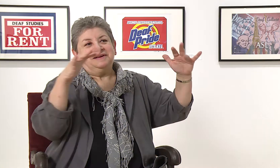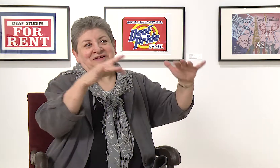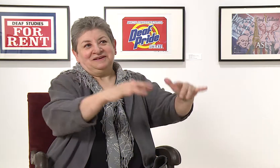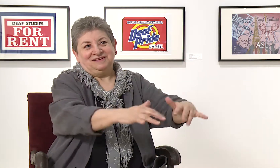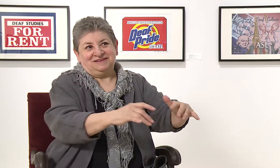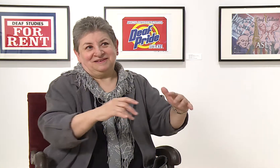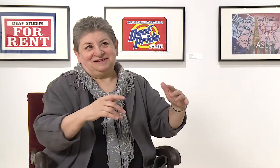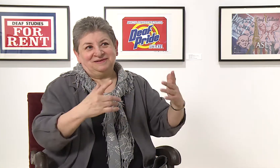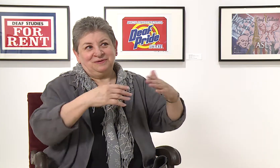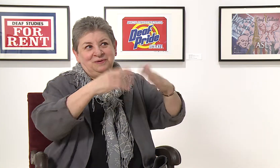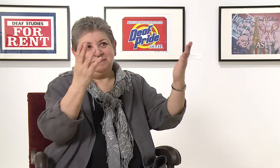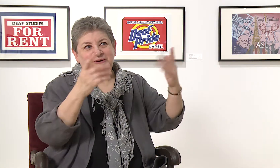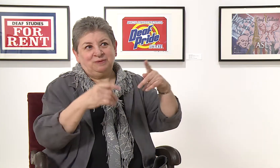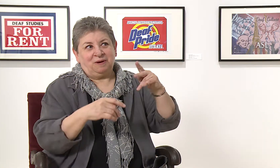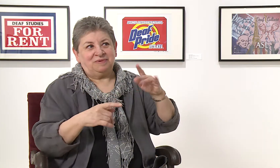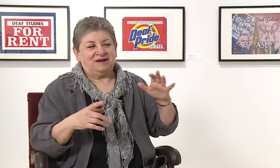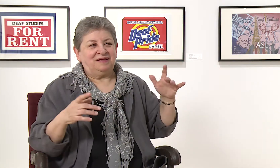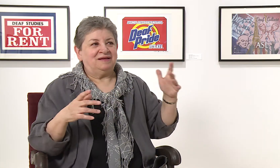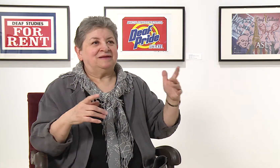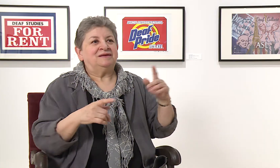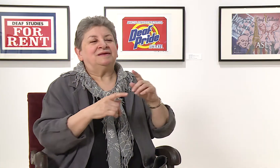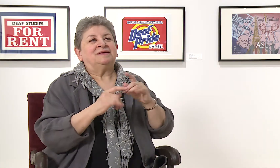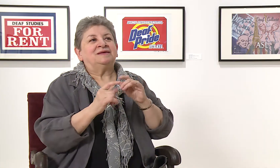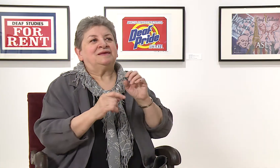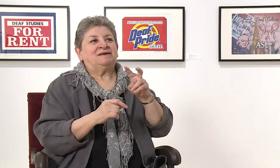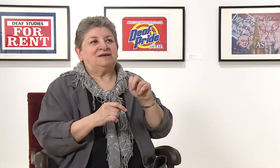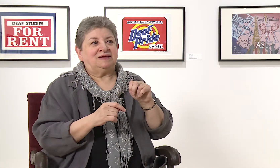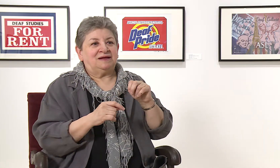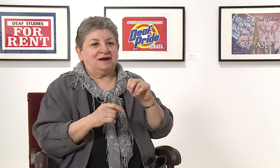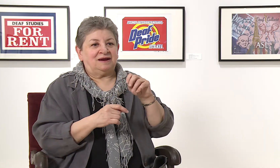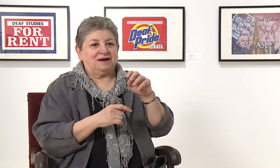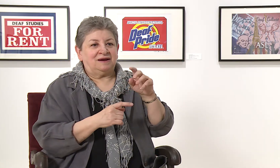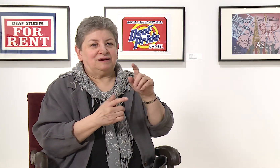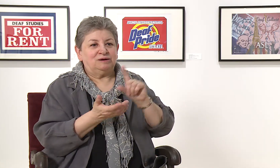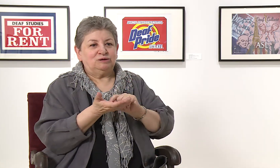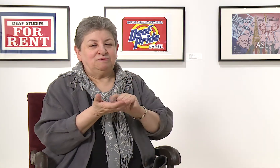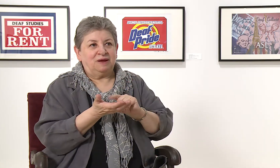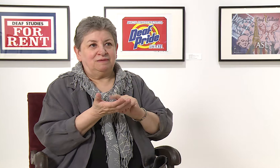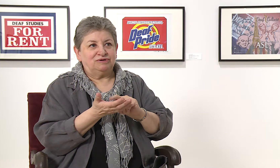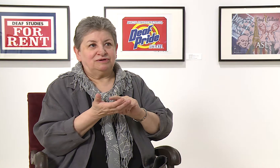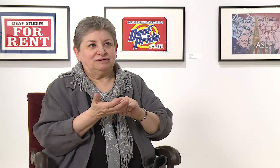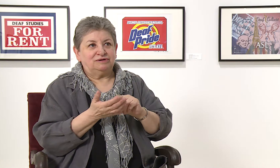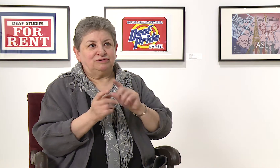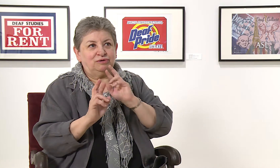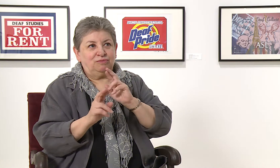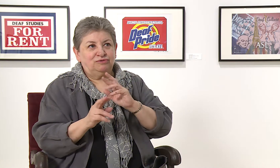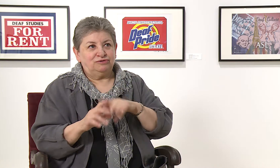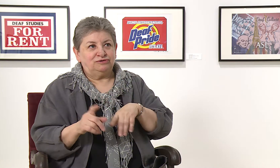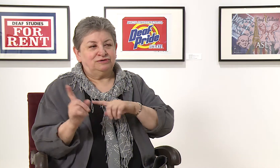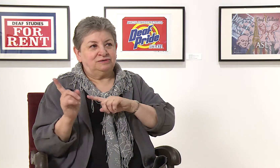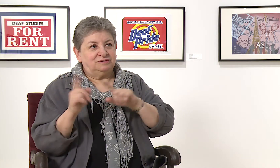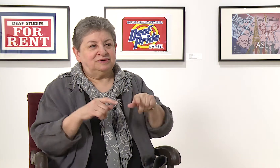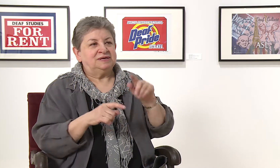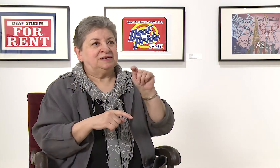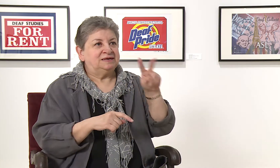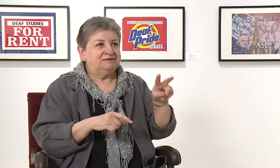And I remember, it was open to the public. Everyone was there. Even the newspaper reporters were there,